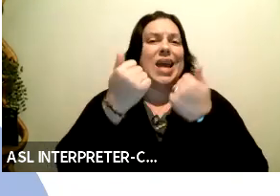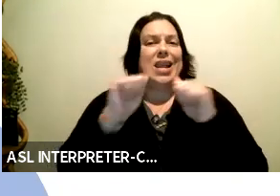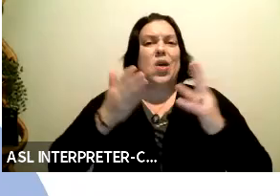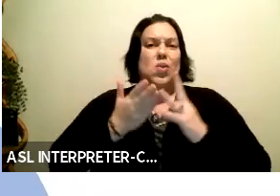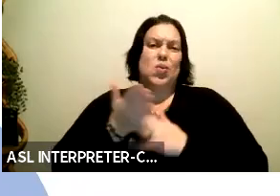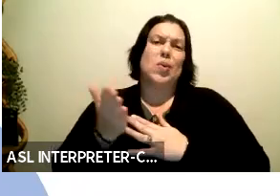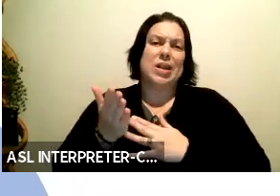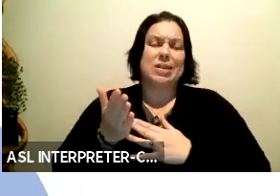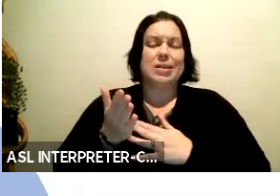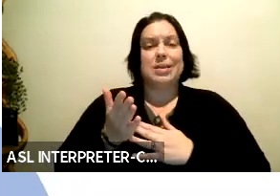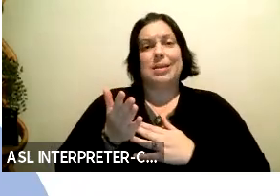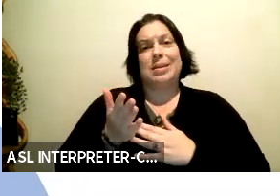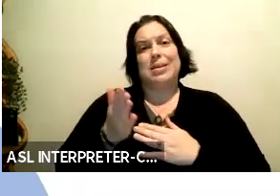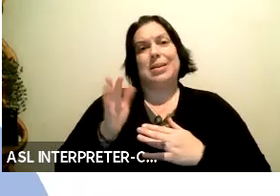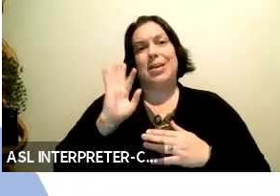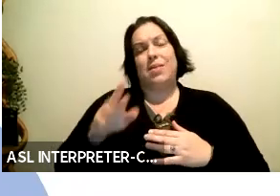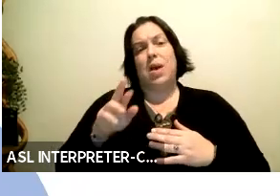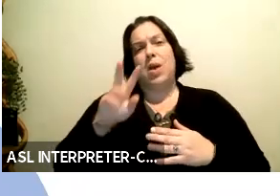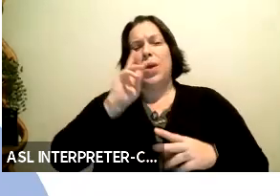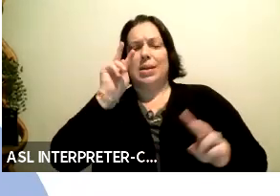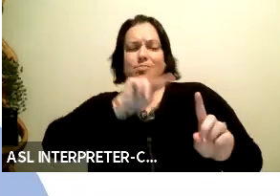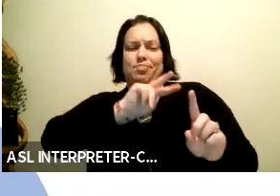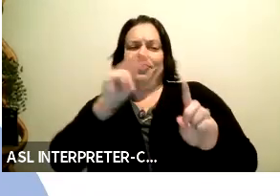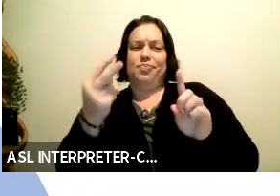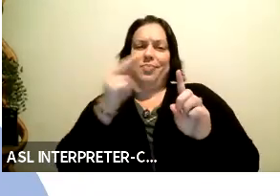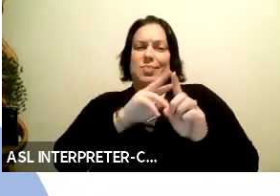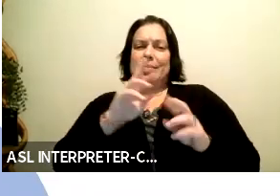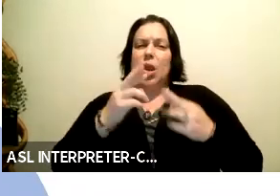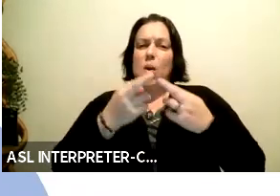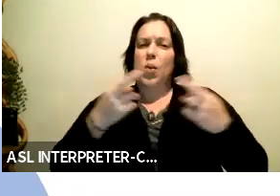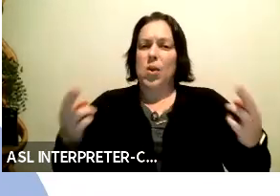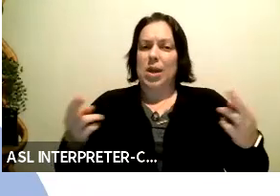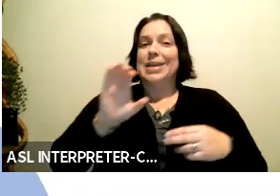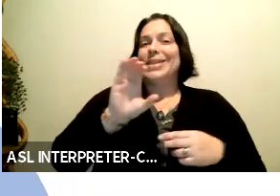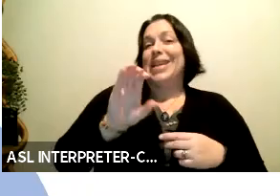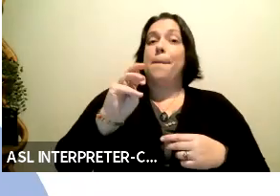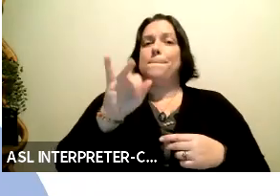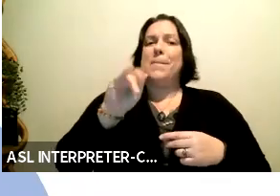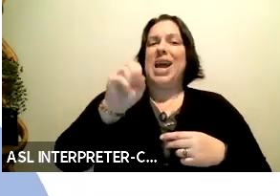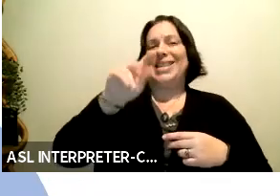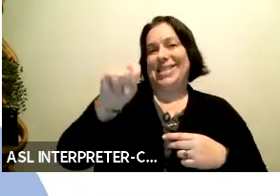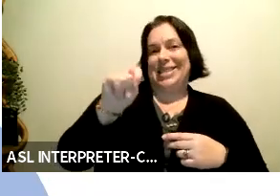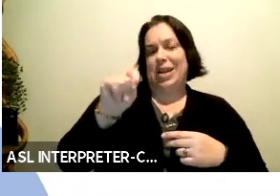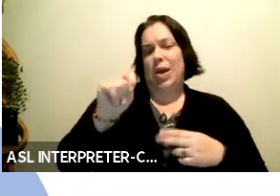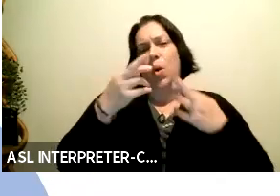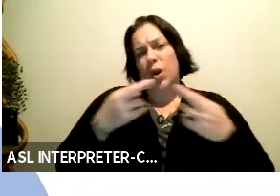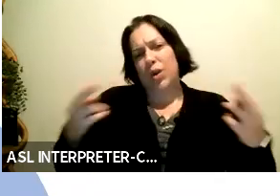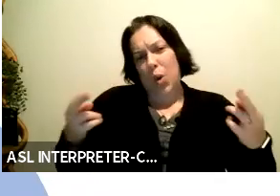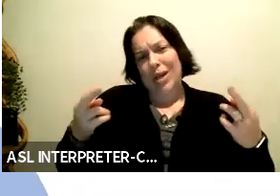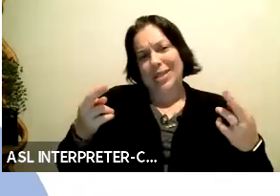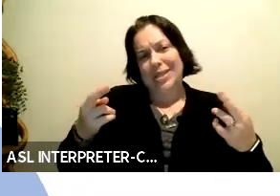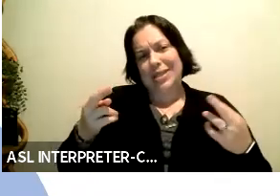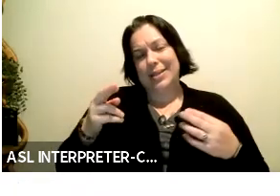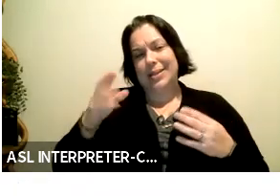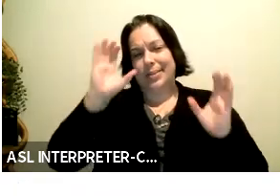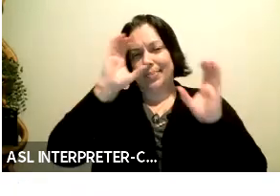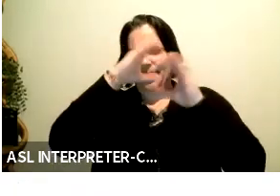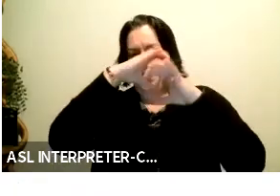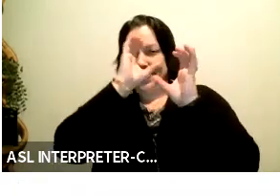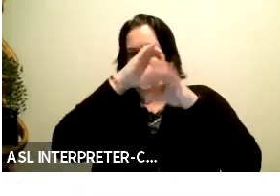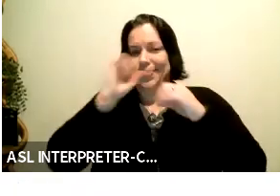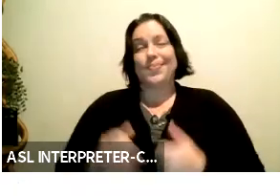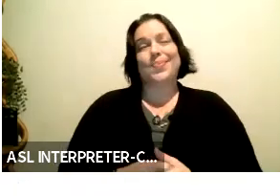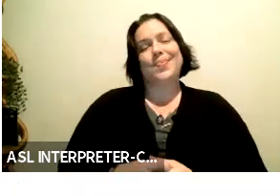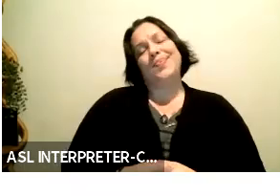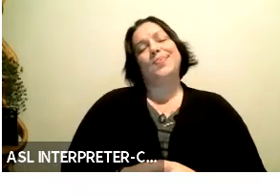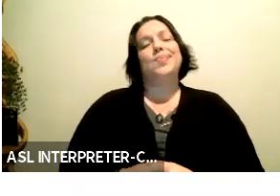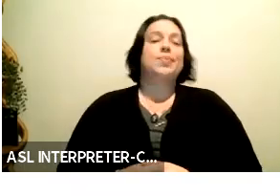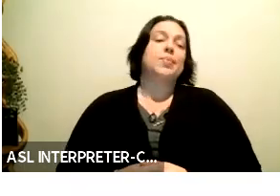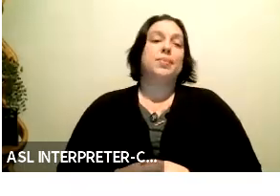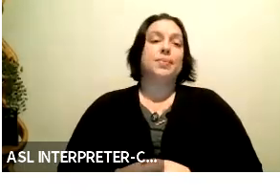through it in a resource lens, the C MIST resource lens. All right, thank you. Next slide, Aimee.